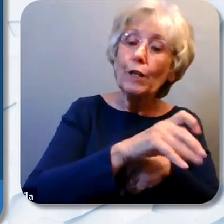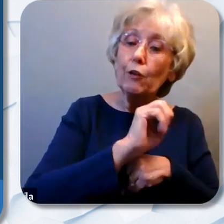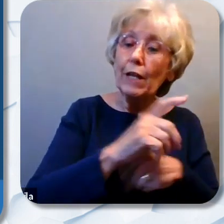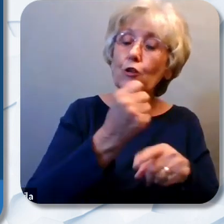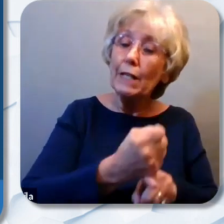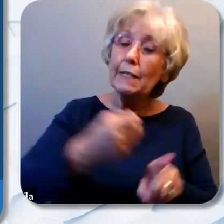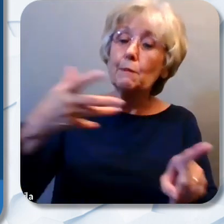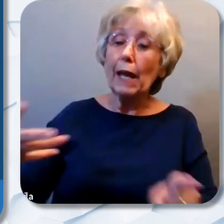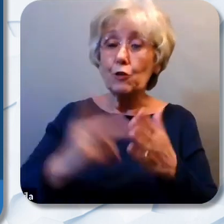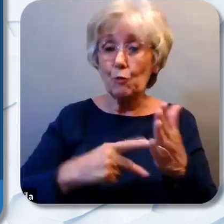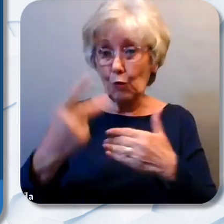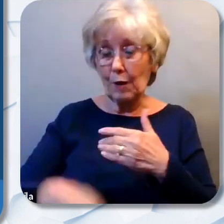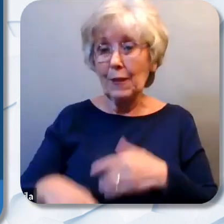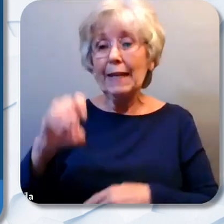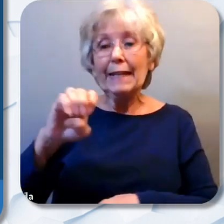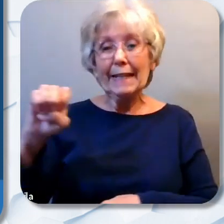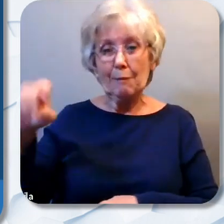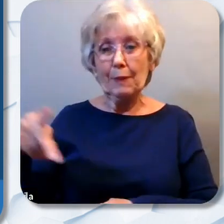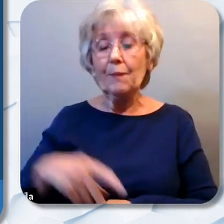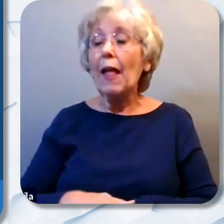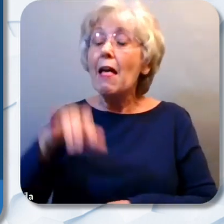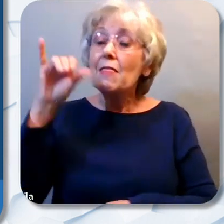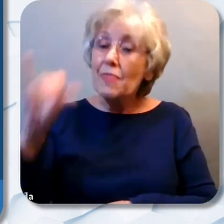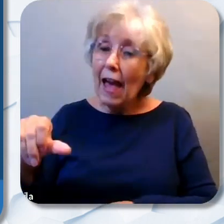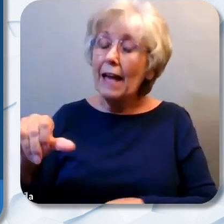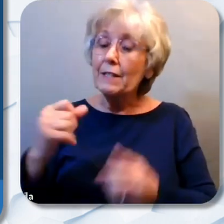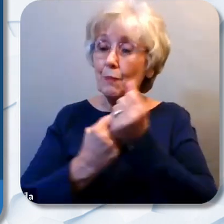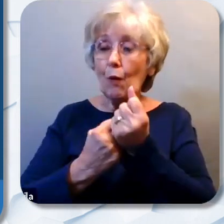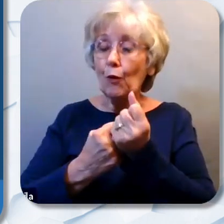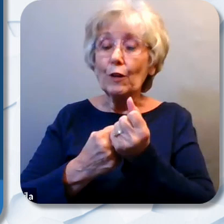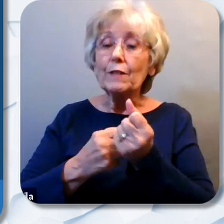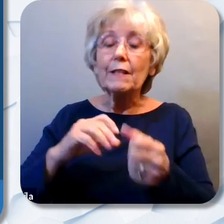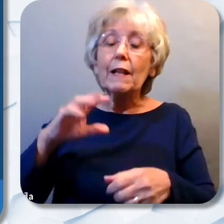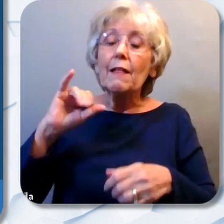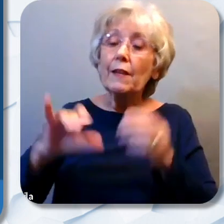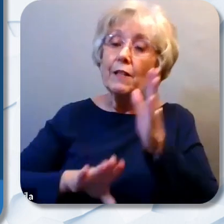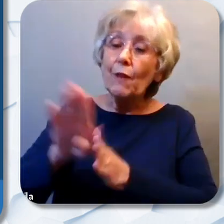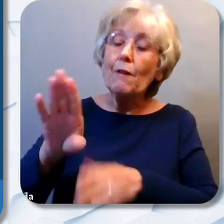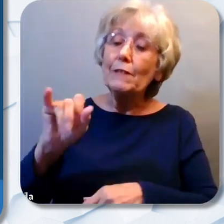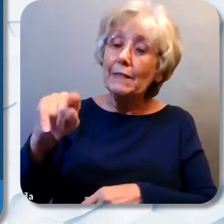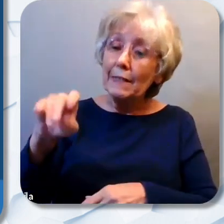program eat. which supports the development of site based inclusion leadership Community